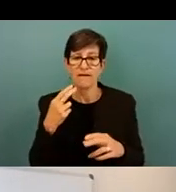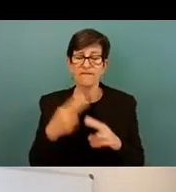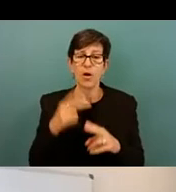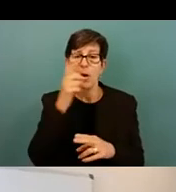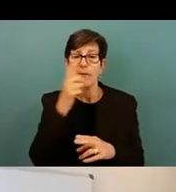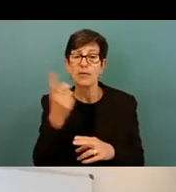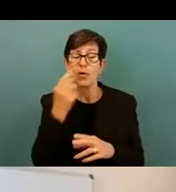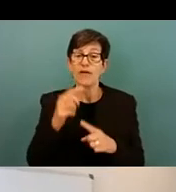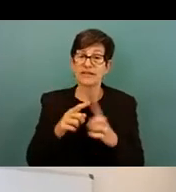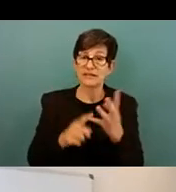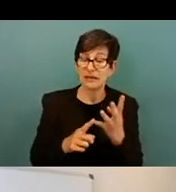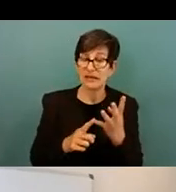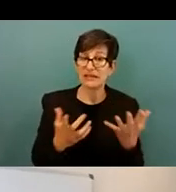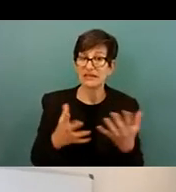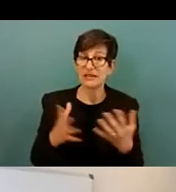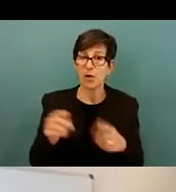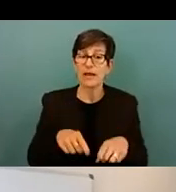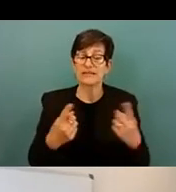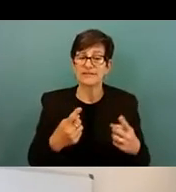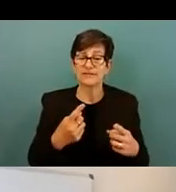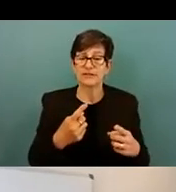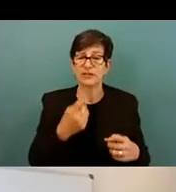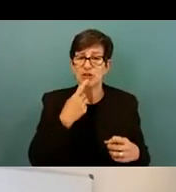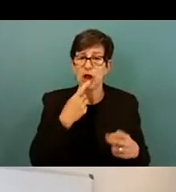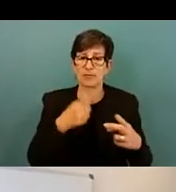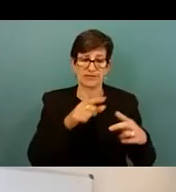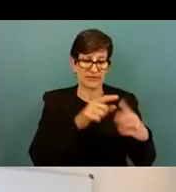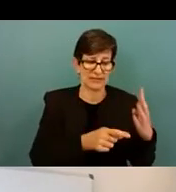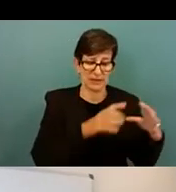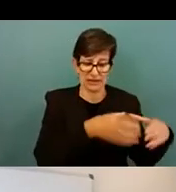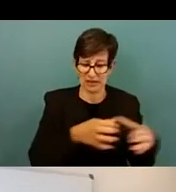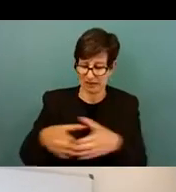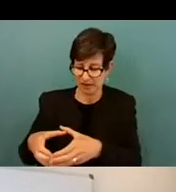disability, from different disability groups. That one's close to my heart as someone with